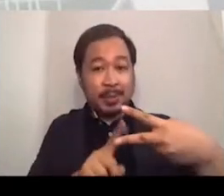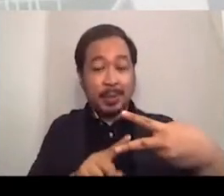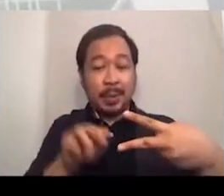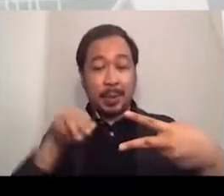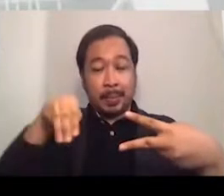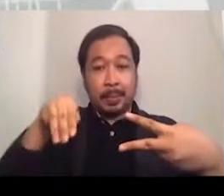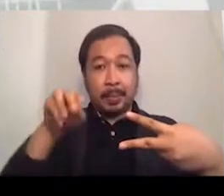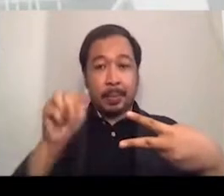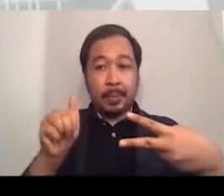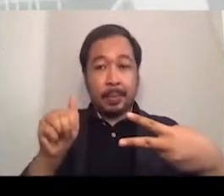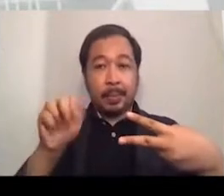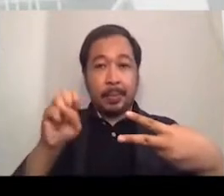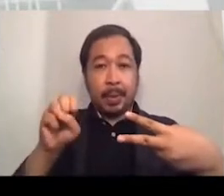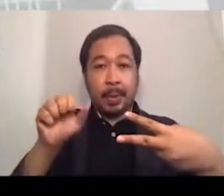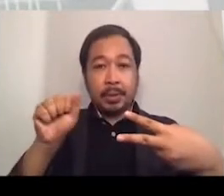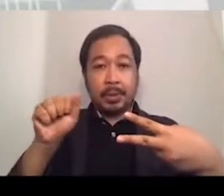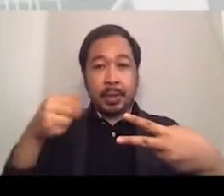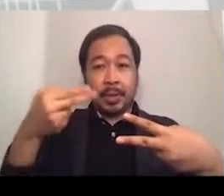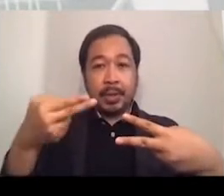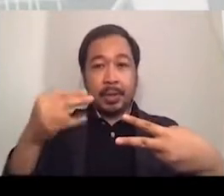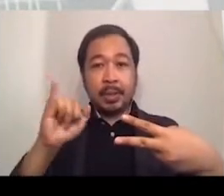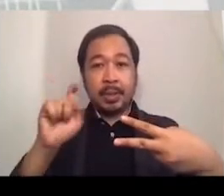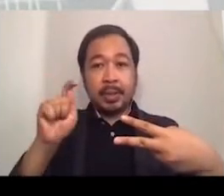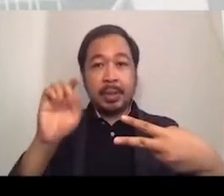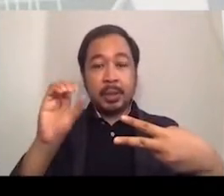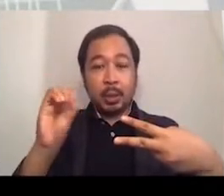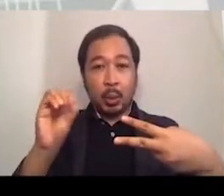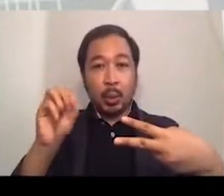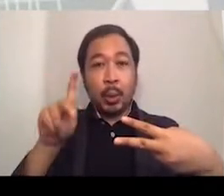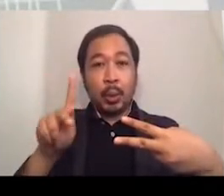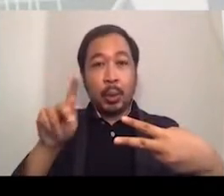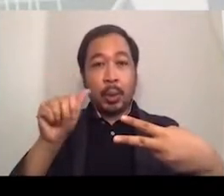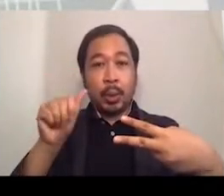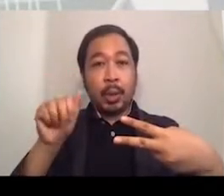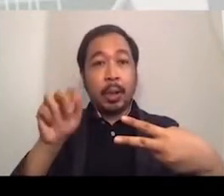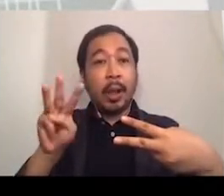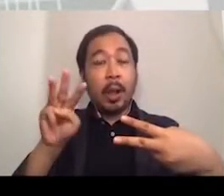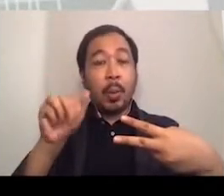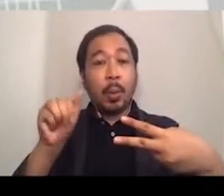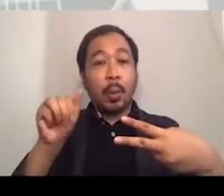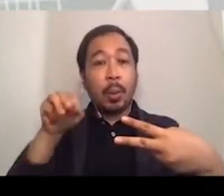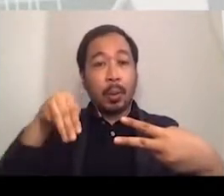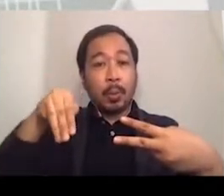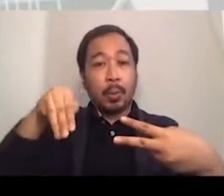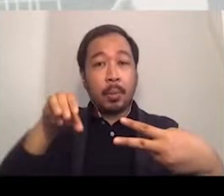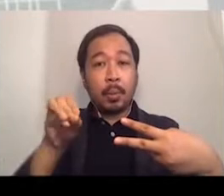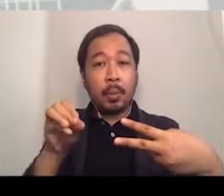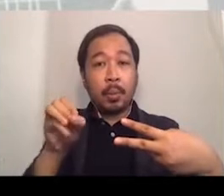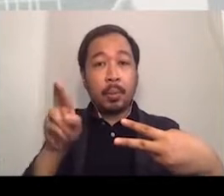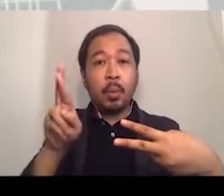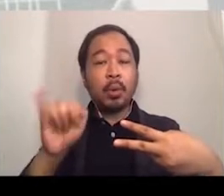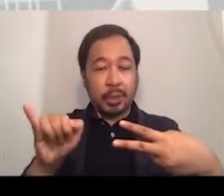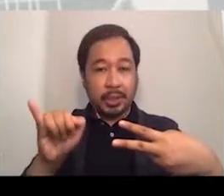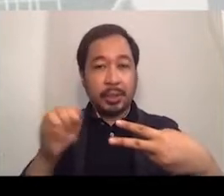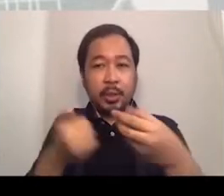who is the Co-chair of the Focus Group on Media Accessibility of the International Telecommunications Union.